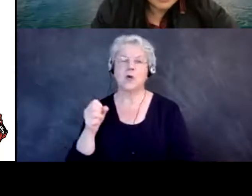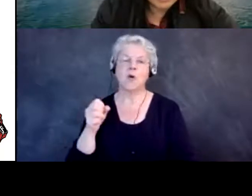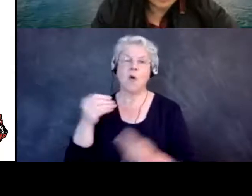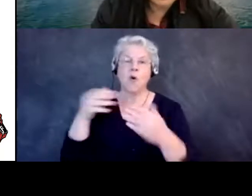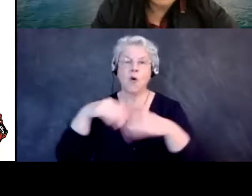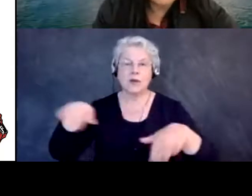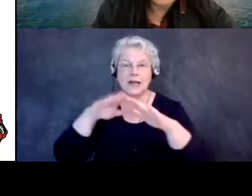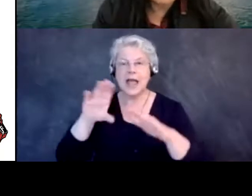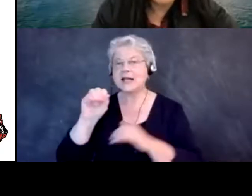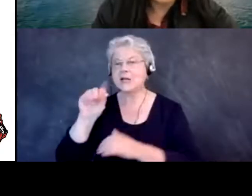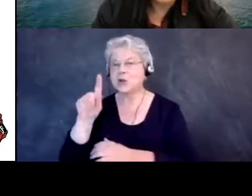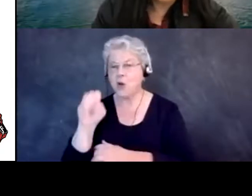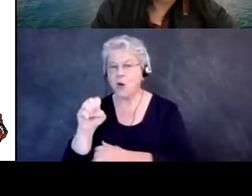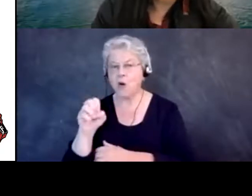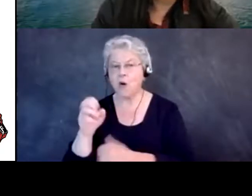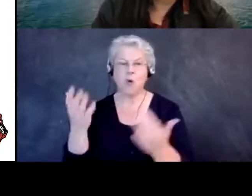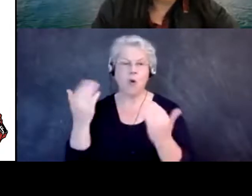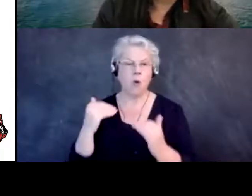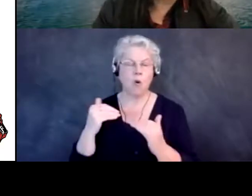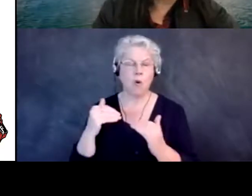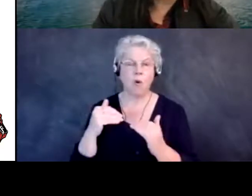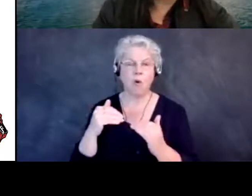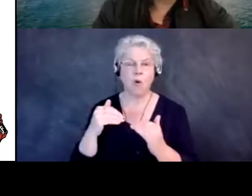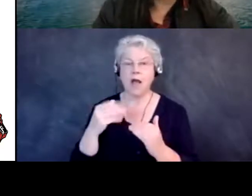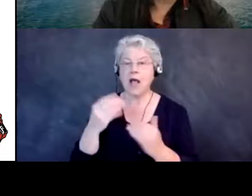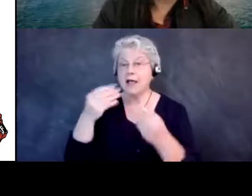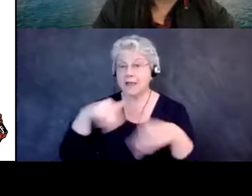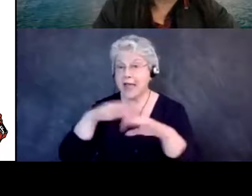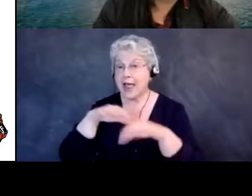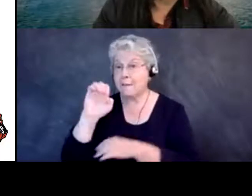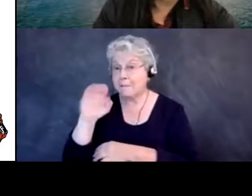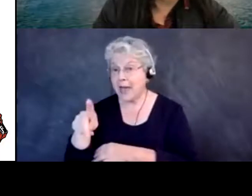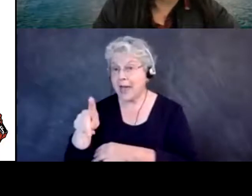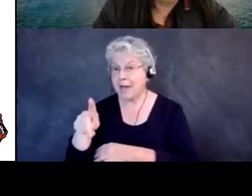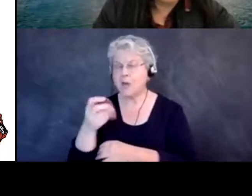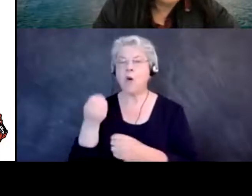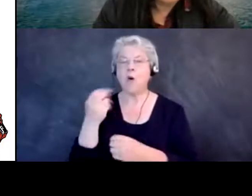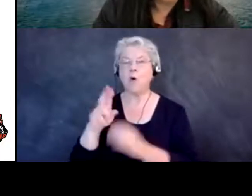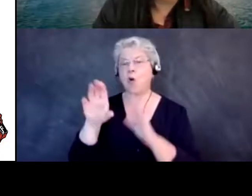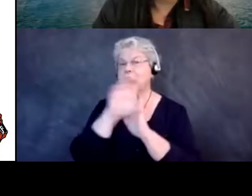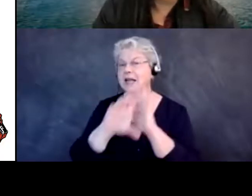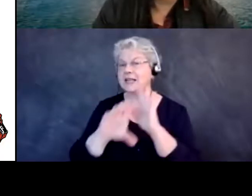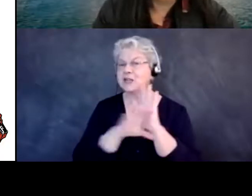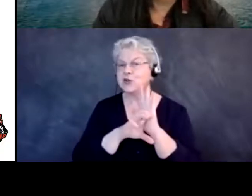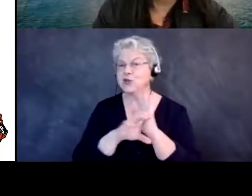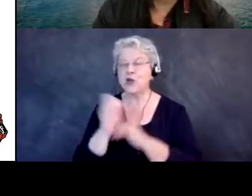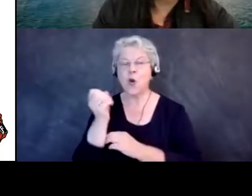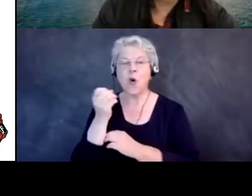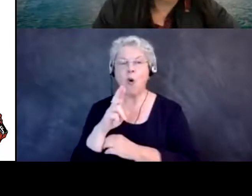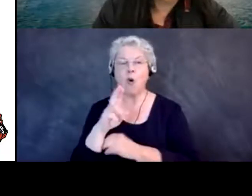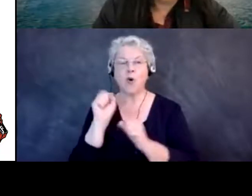or our constitution. It can be written into the law, or it can be adopted by the community,